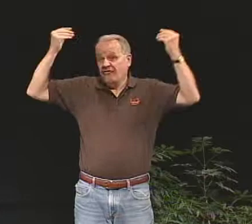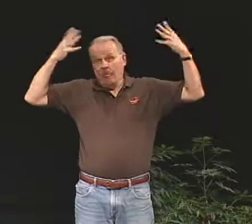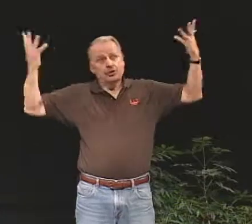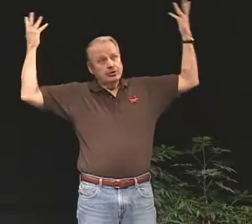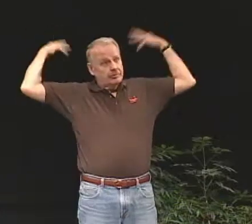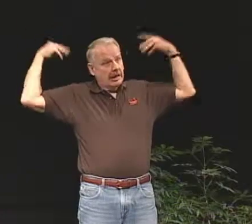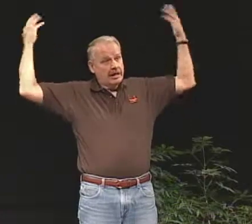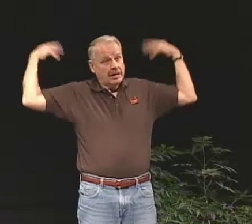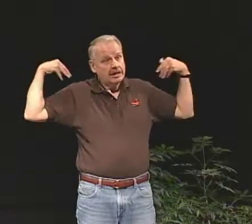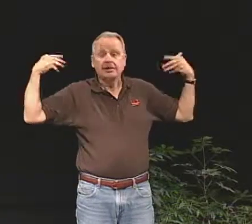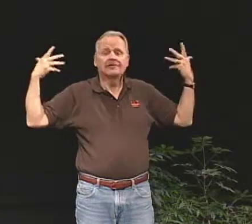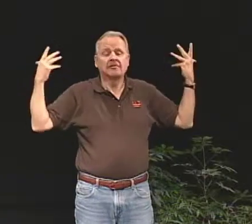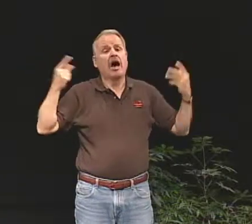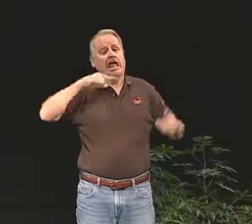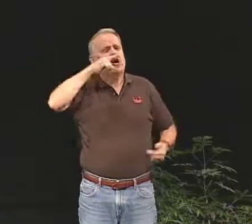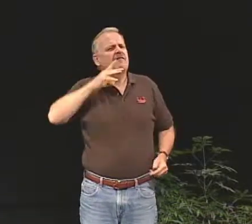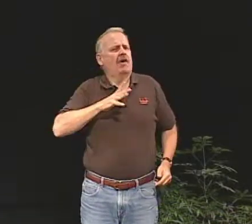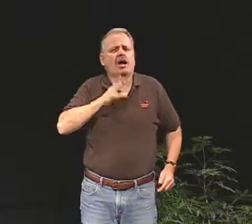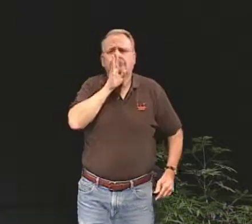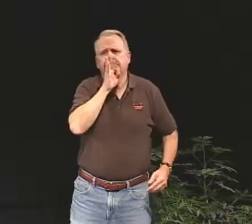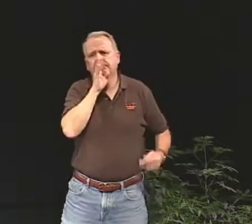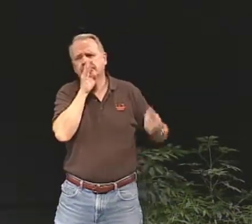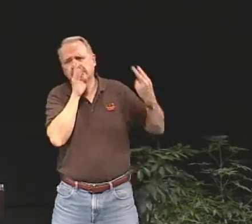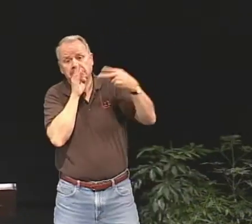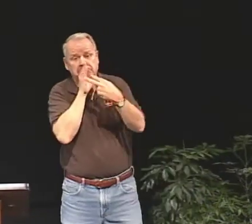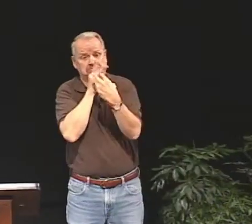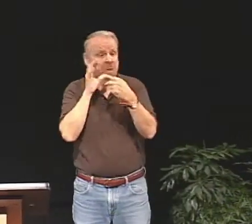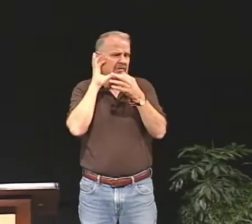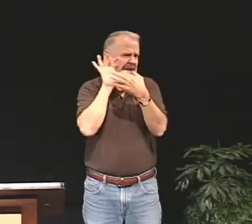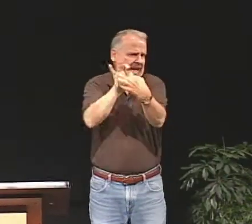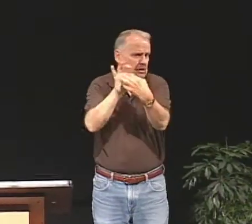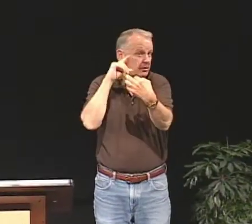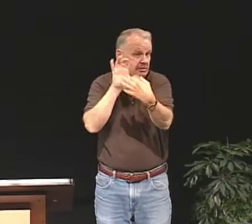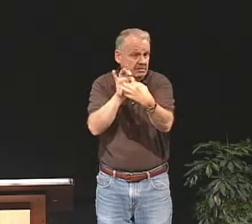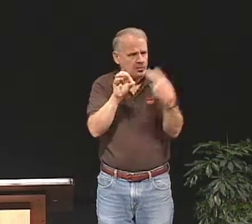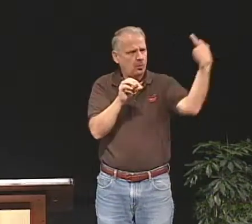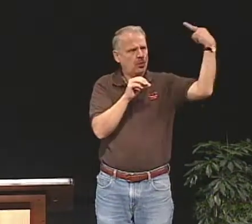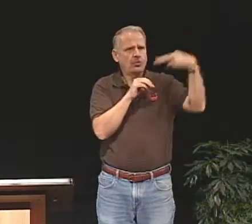Will this be far-reaching and change-- be revolutionary in education?